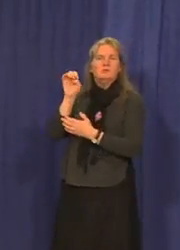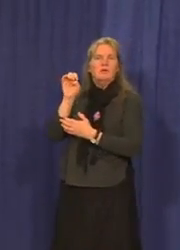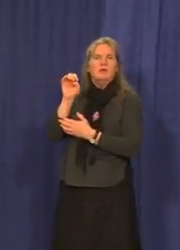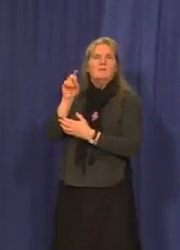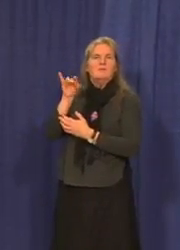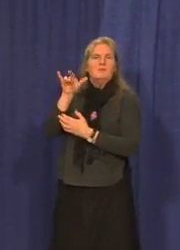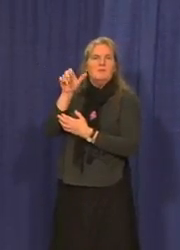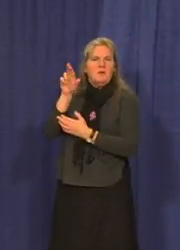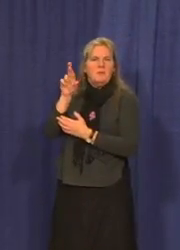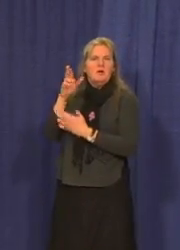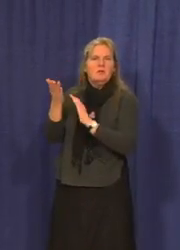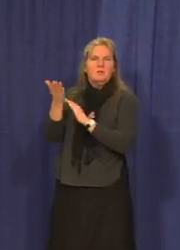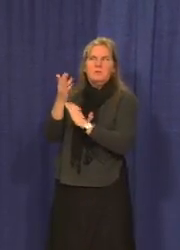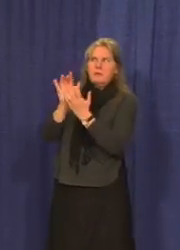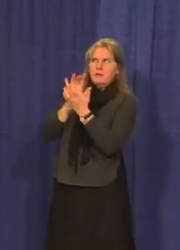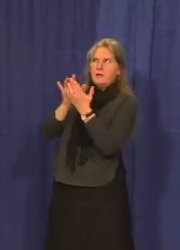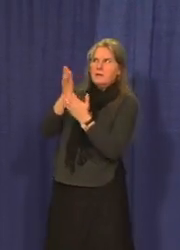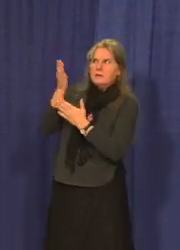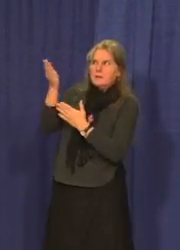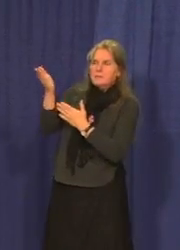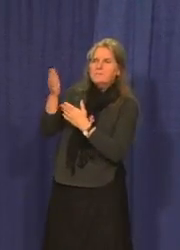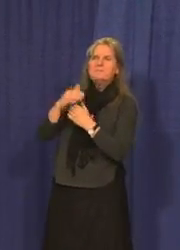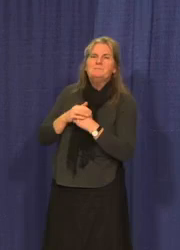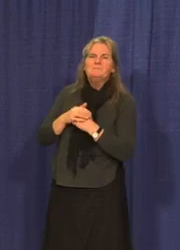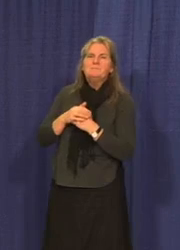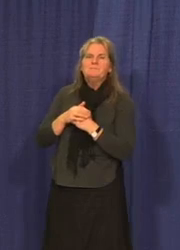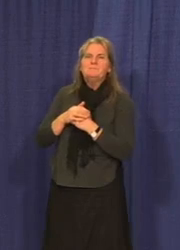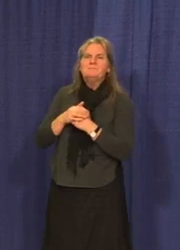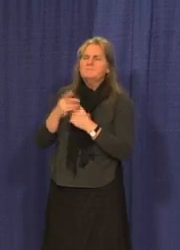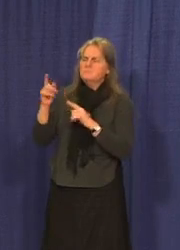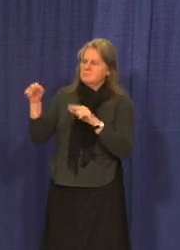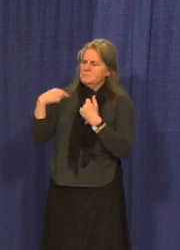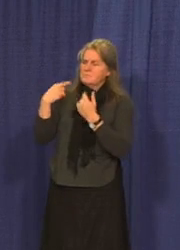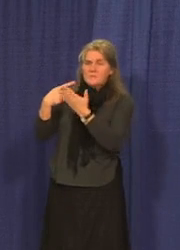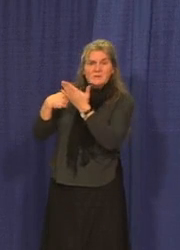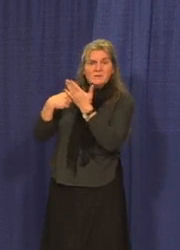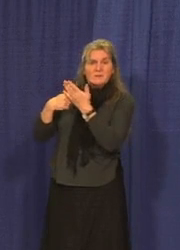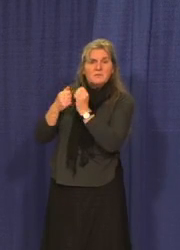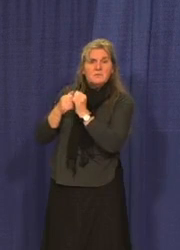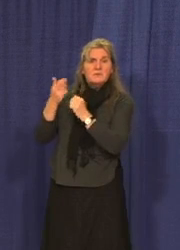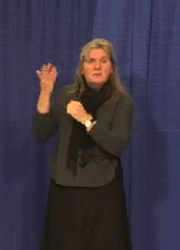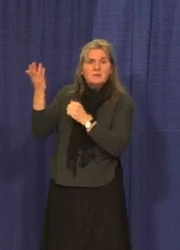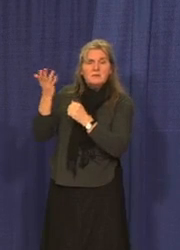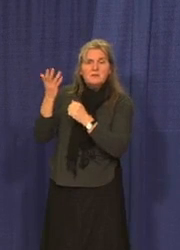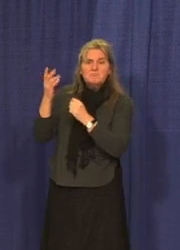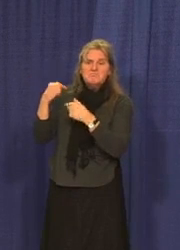I reached out to Joel, the premier this morning, and you know, the conversations we have